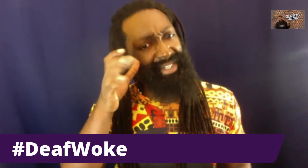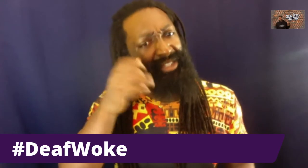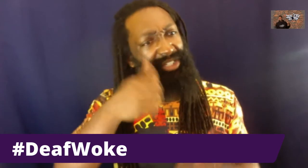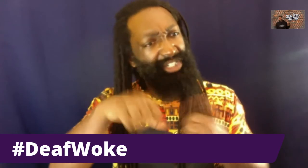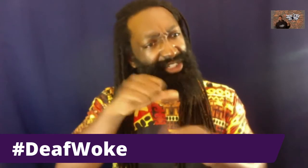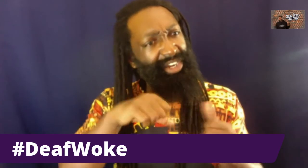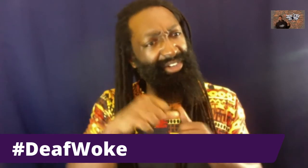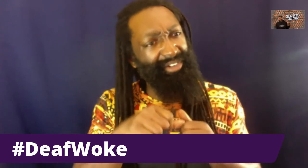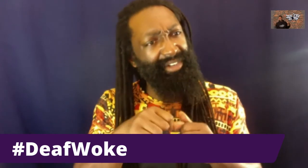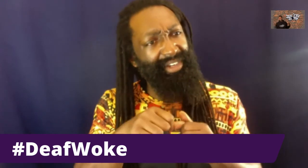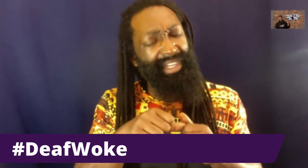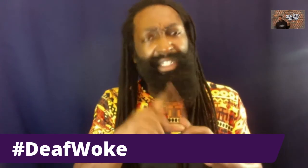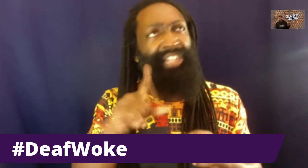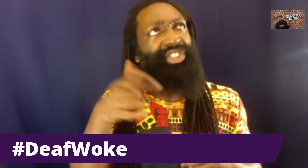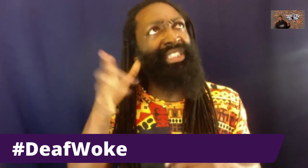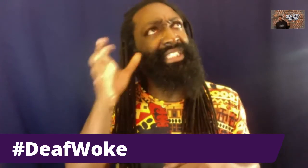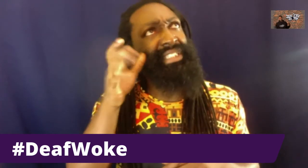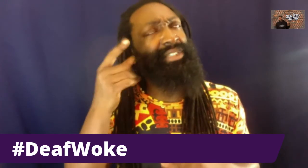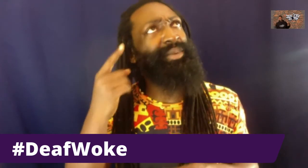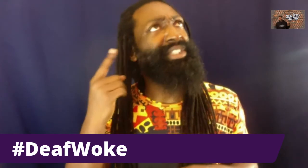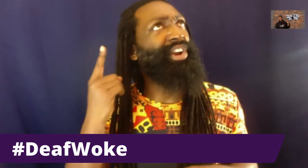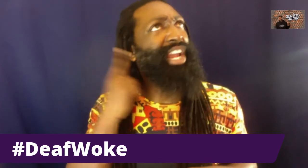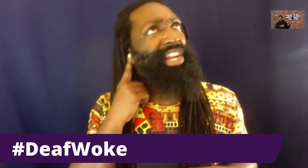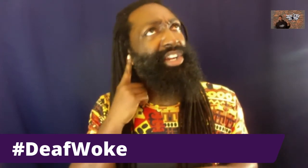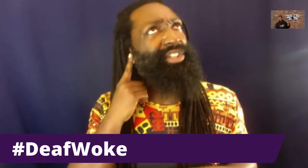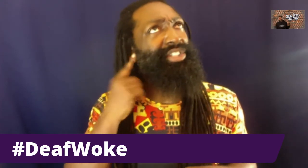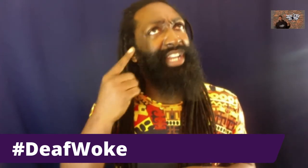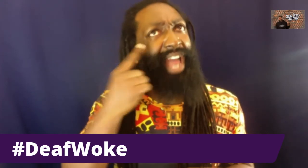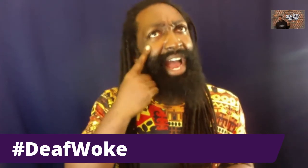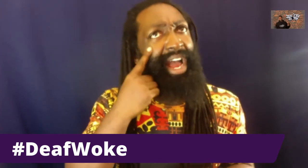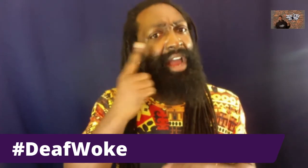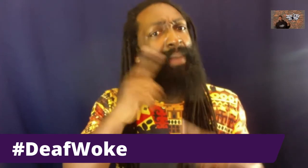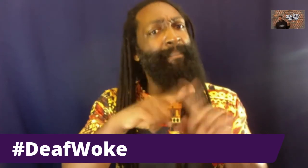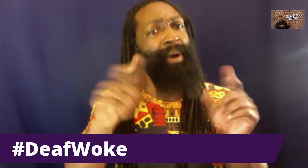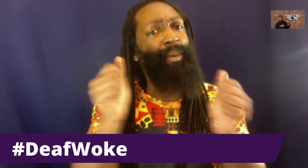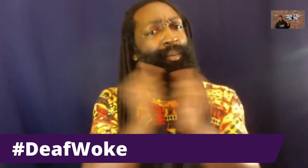I think we need to take the time to listen to each other.